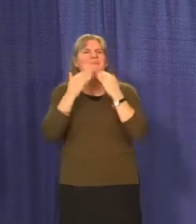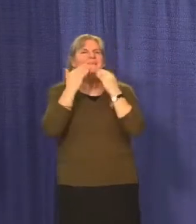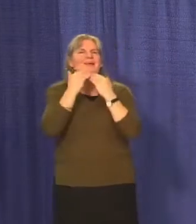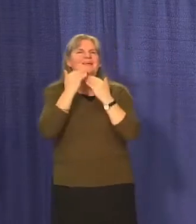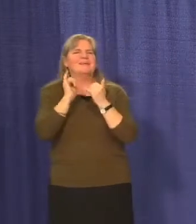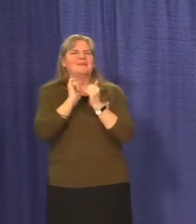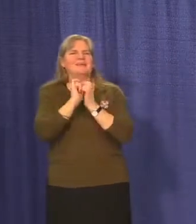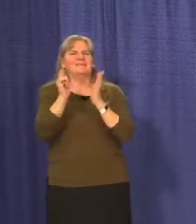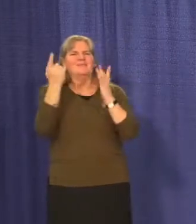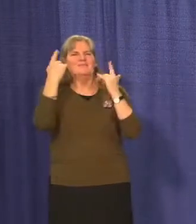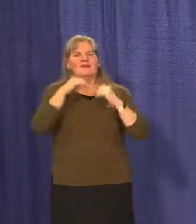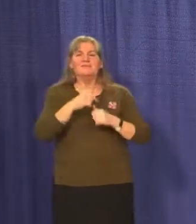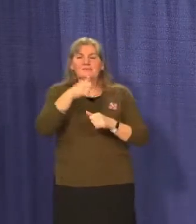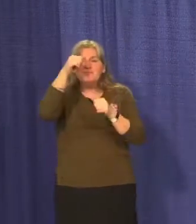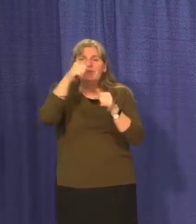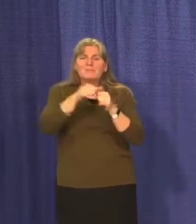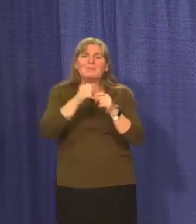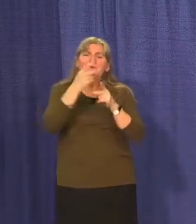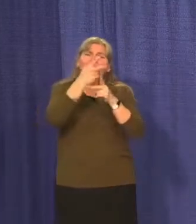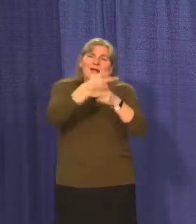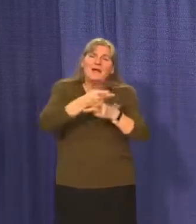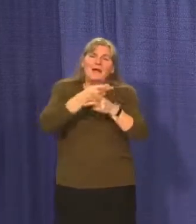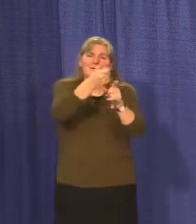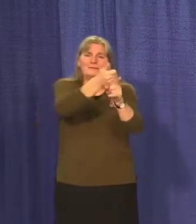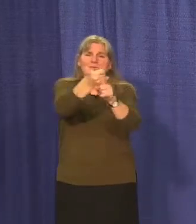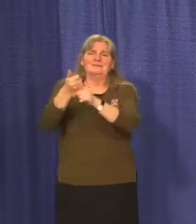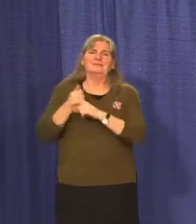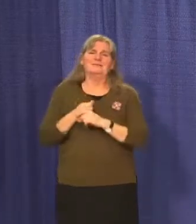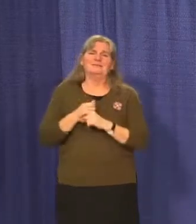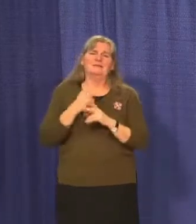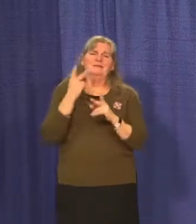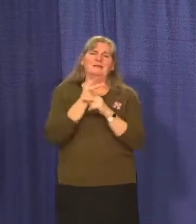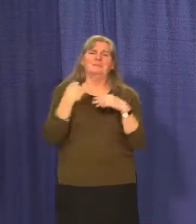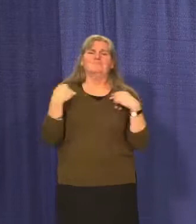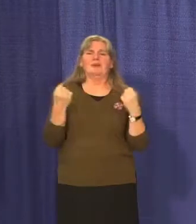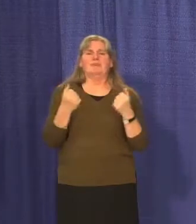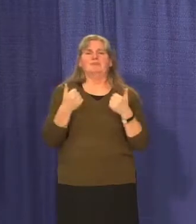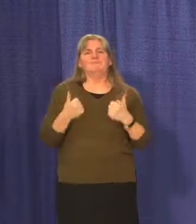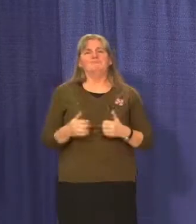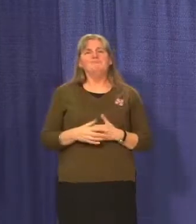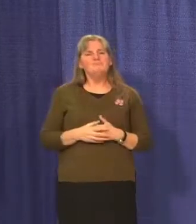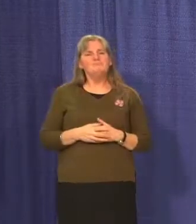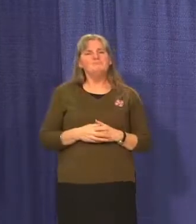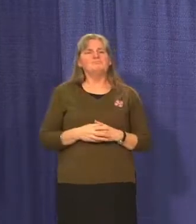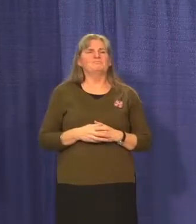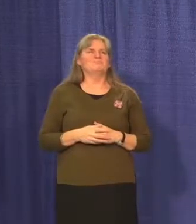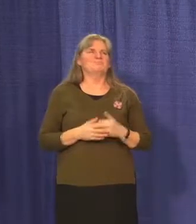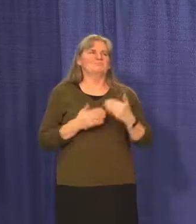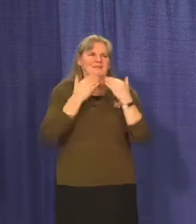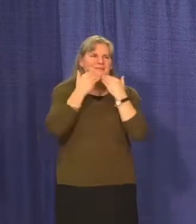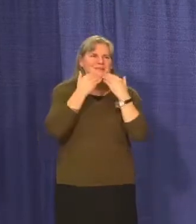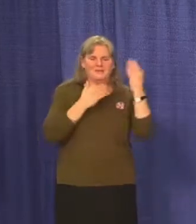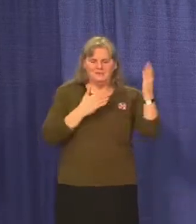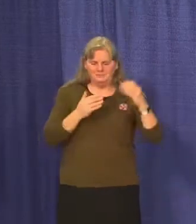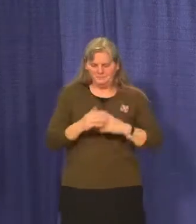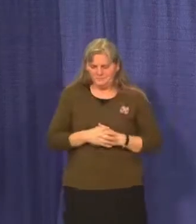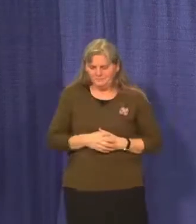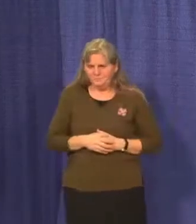Thank you. [Speaking Indigenous Language] Remember to take -- take care of each other. Stay well. Pat: Thank you both.